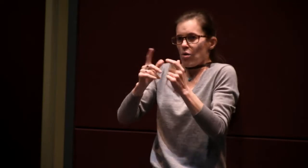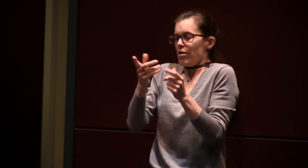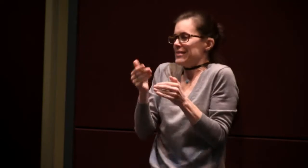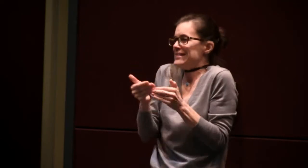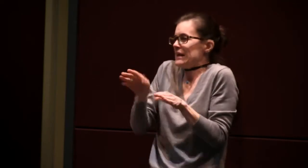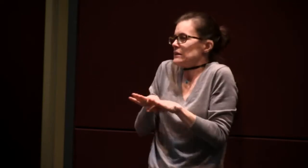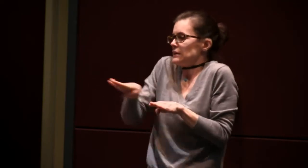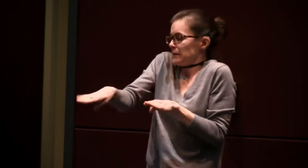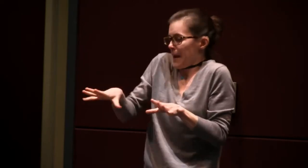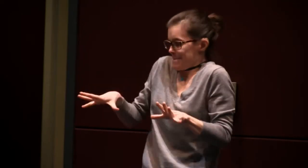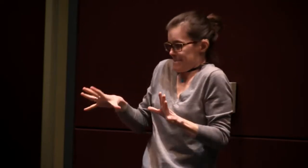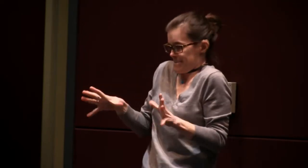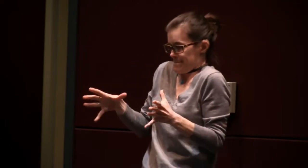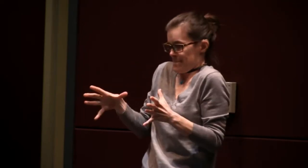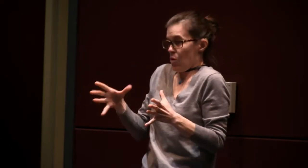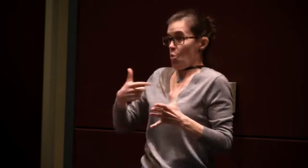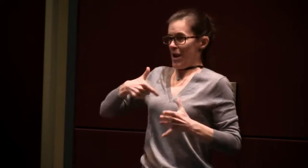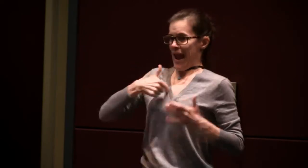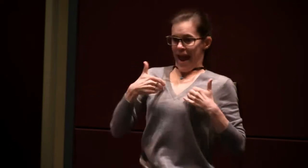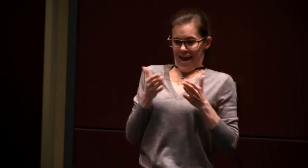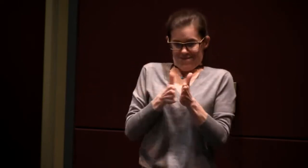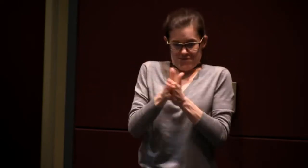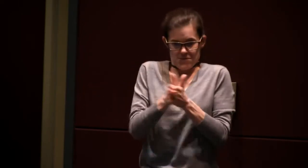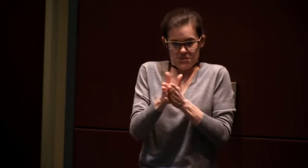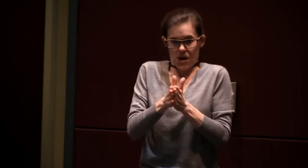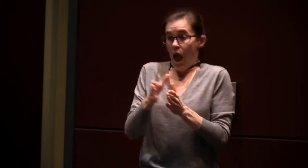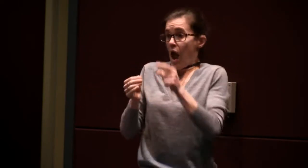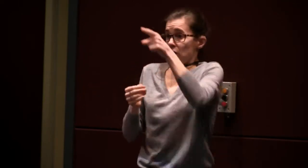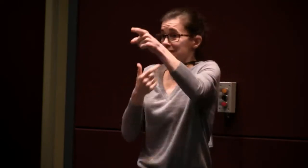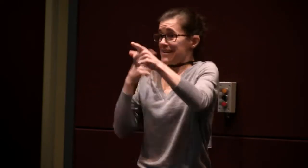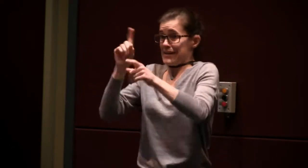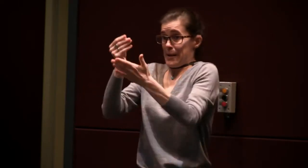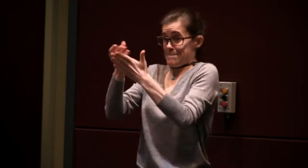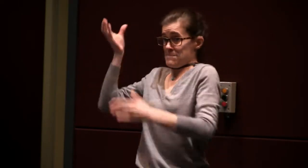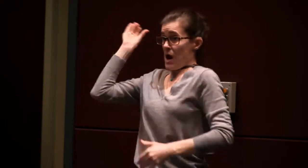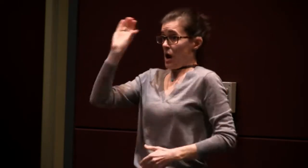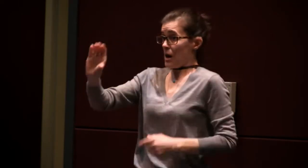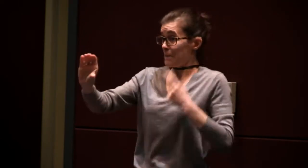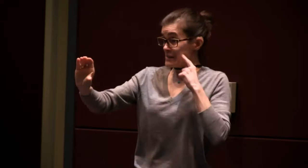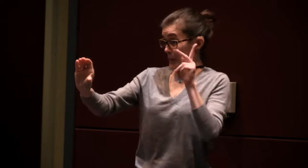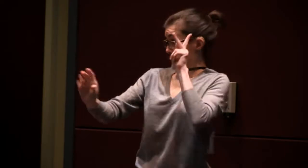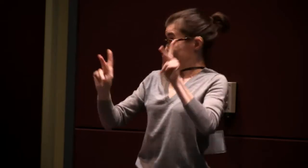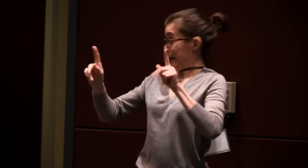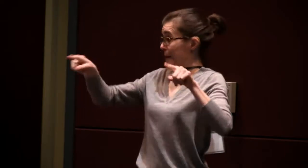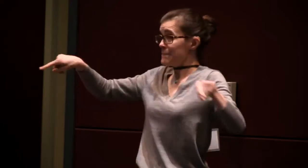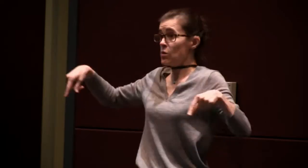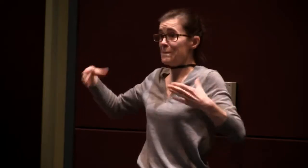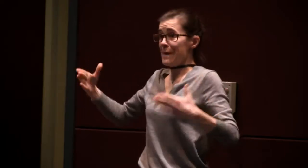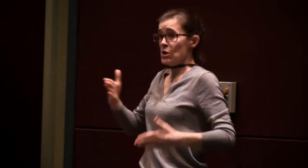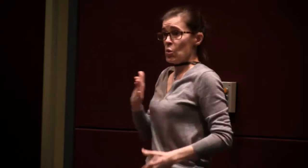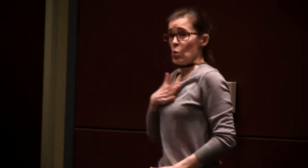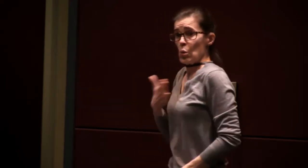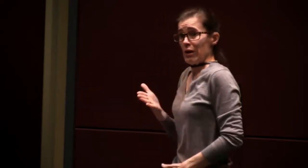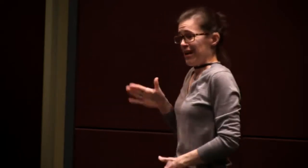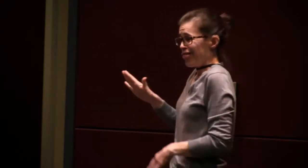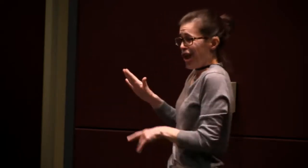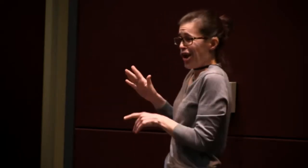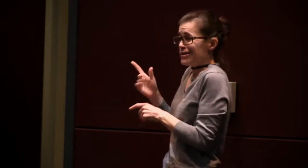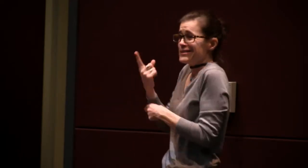or get into the same space and direct together. So that's, I think, the first step. How do we get our resources in the same space,